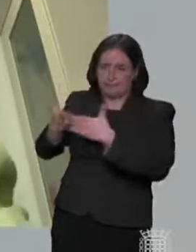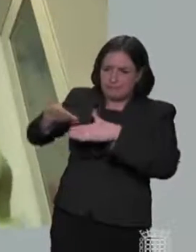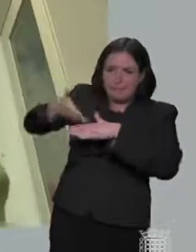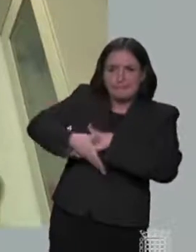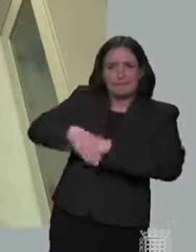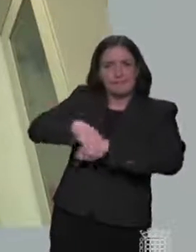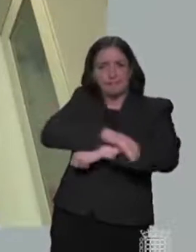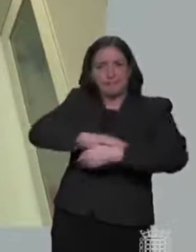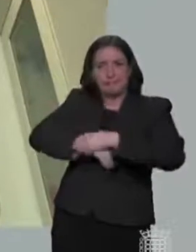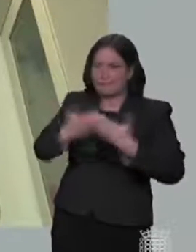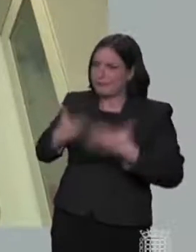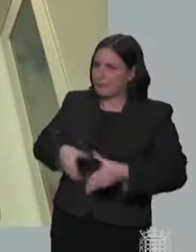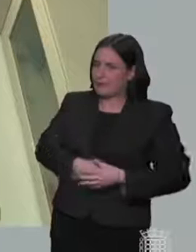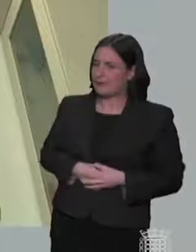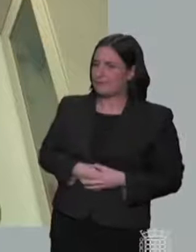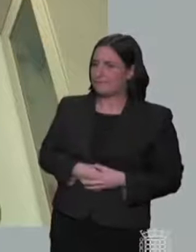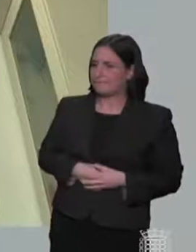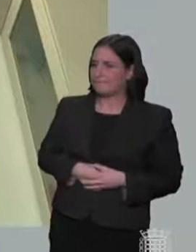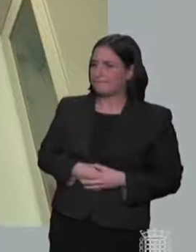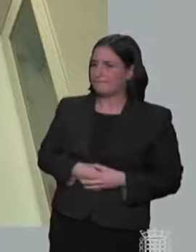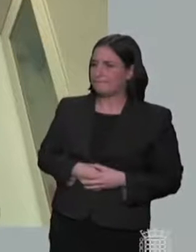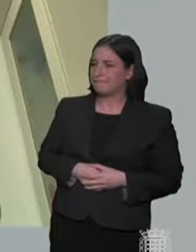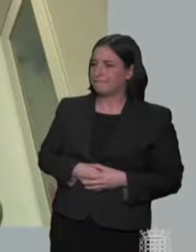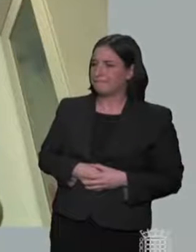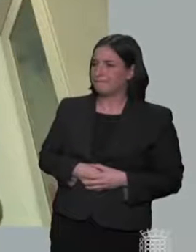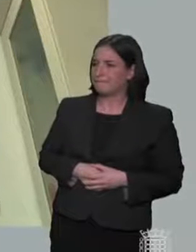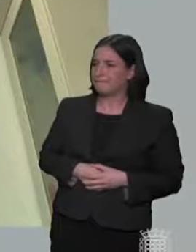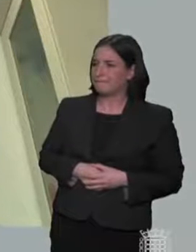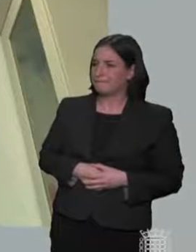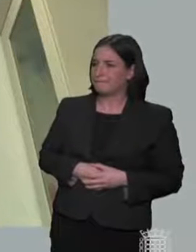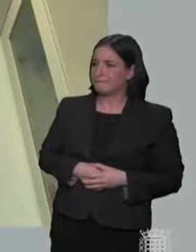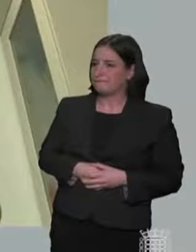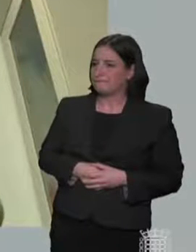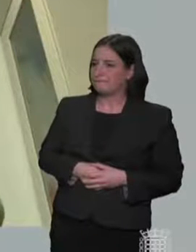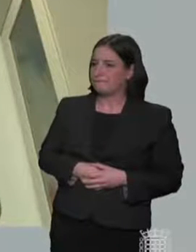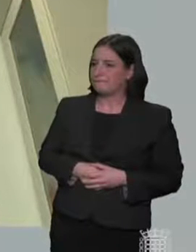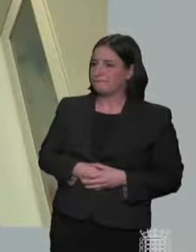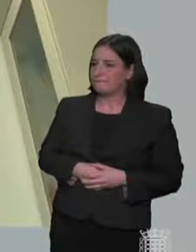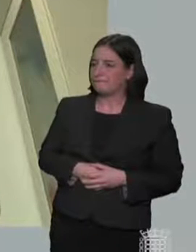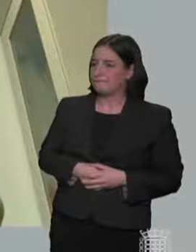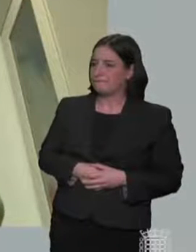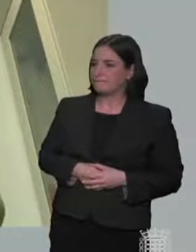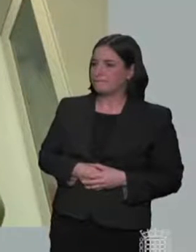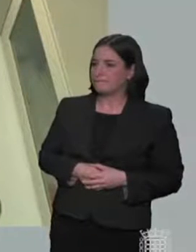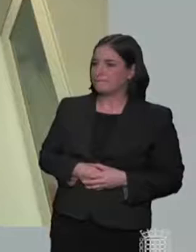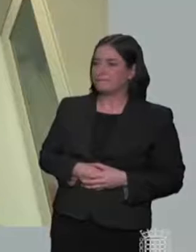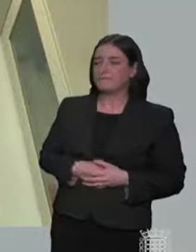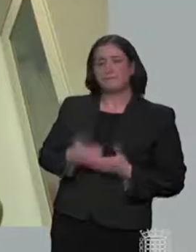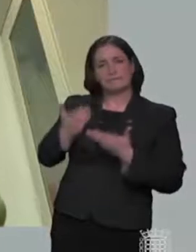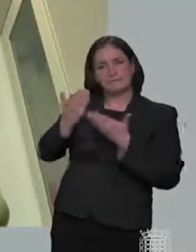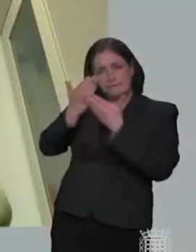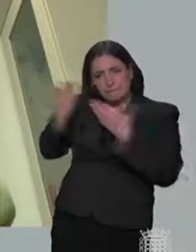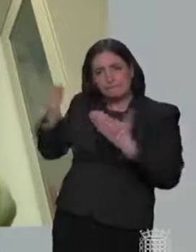that's the neighbor organizer and tell us and whether the stream is unveiling